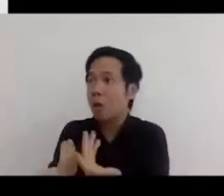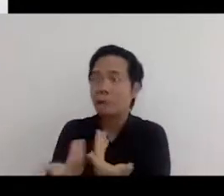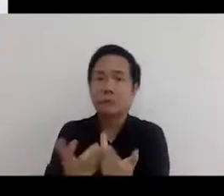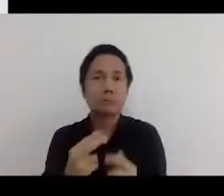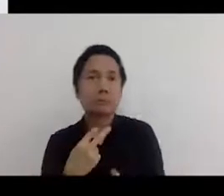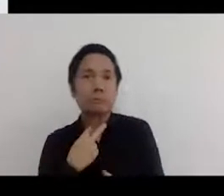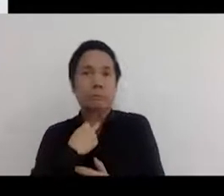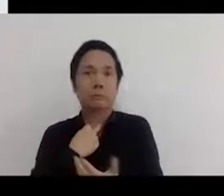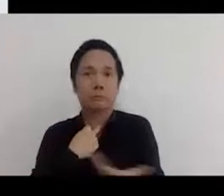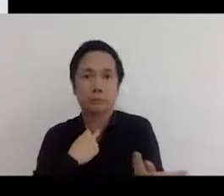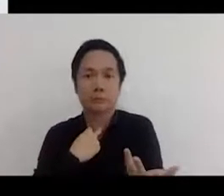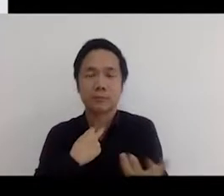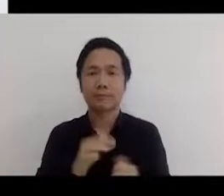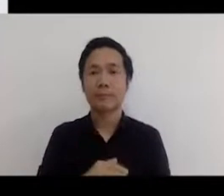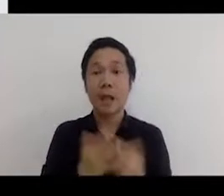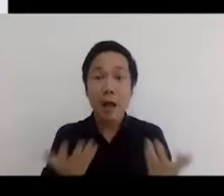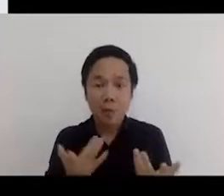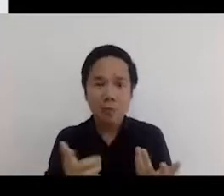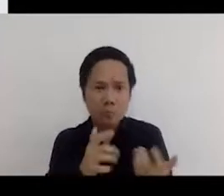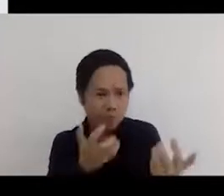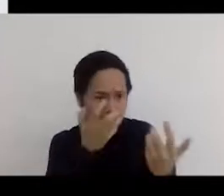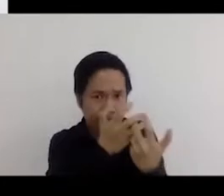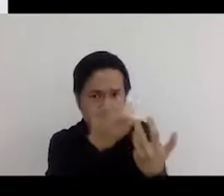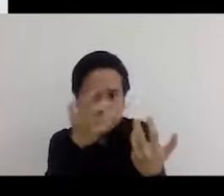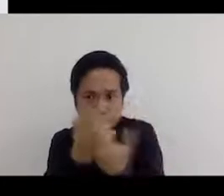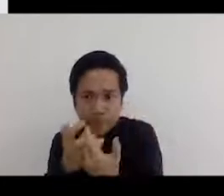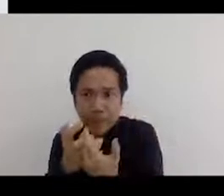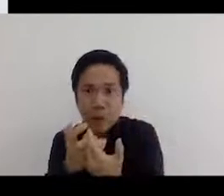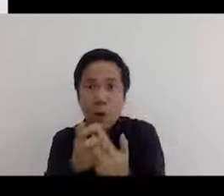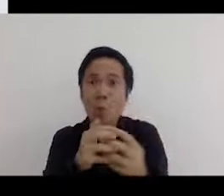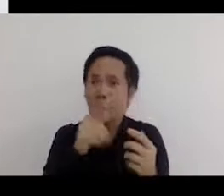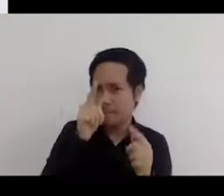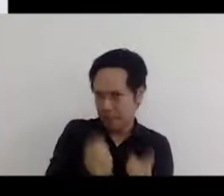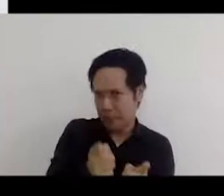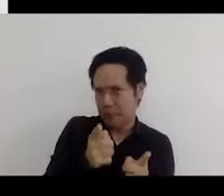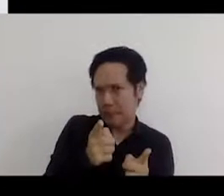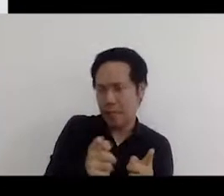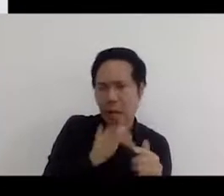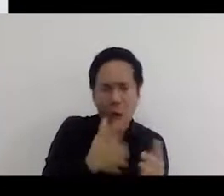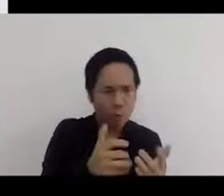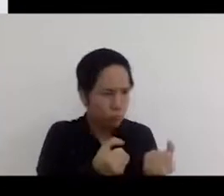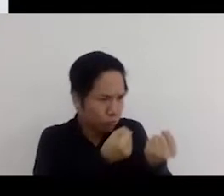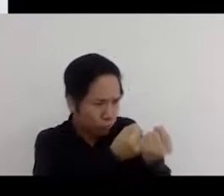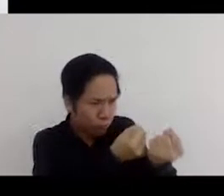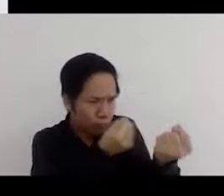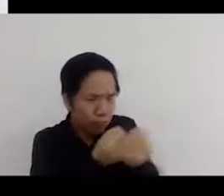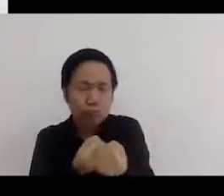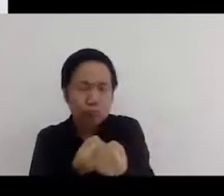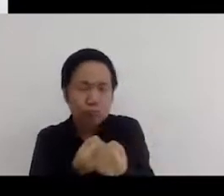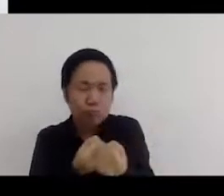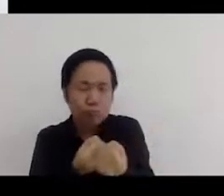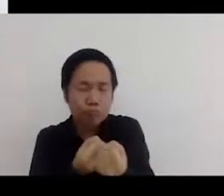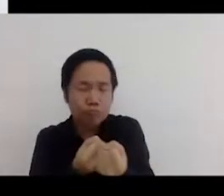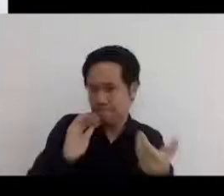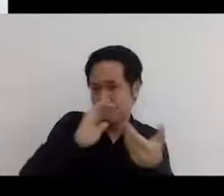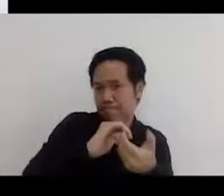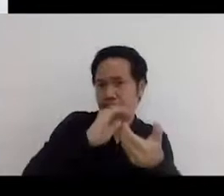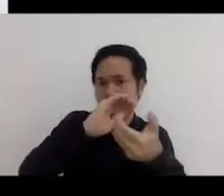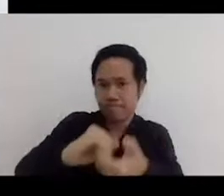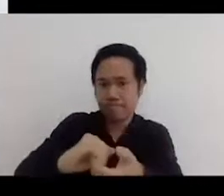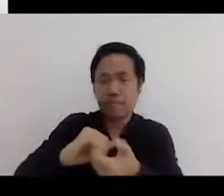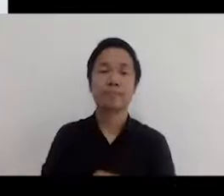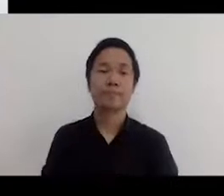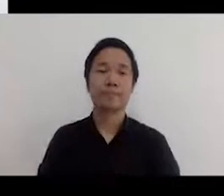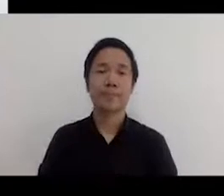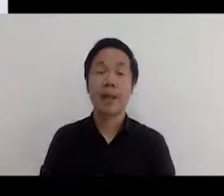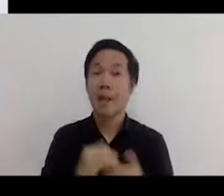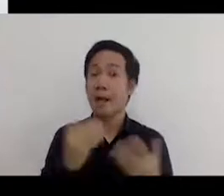resolution methodologies and graded response, based on disability restrictions and dependency.